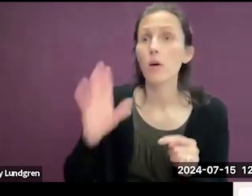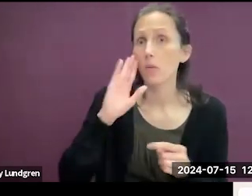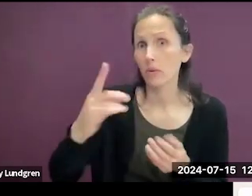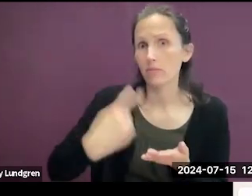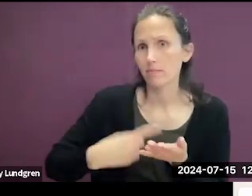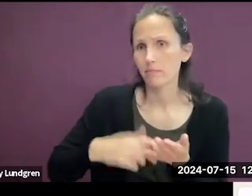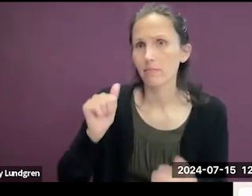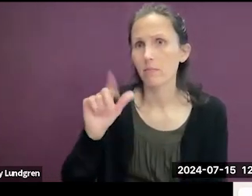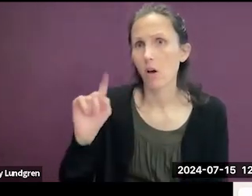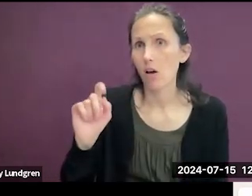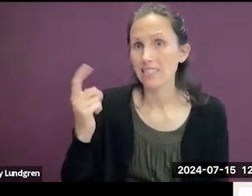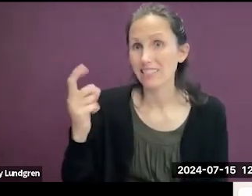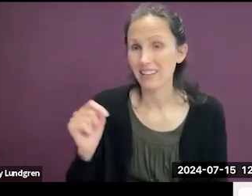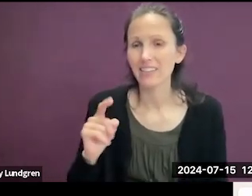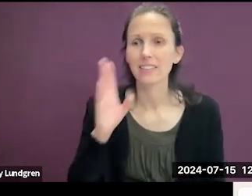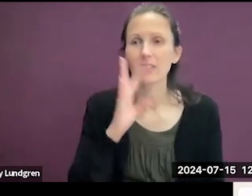and how to remediate that in just a few more slides.